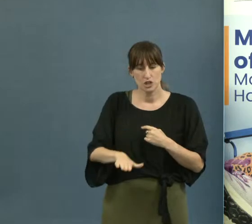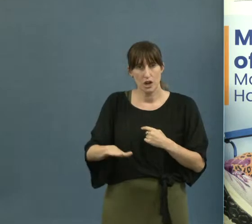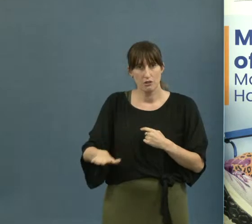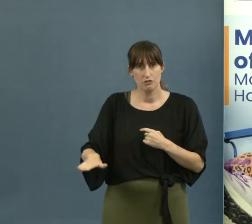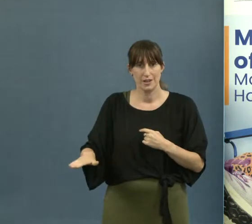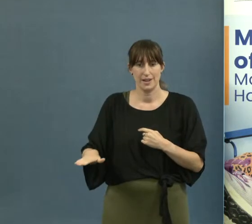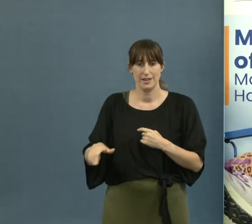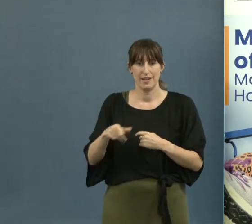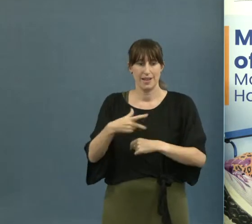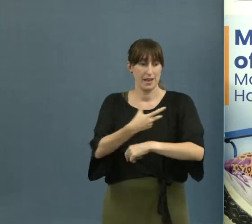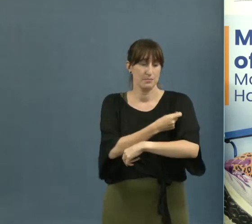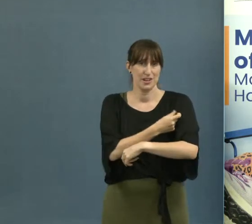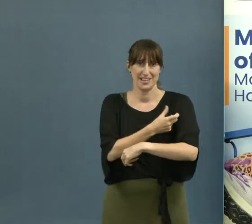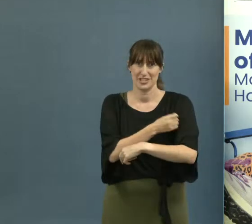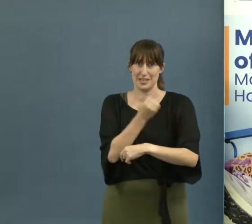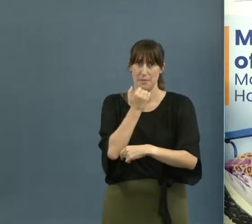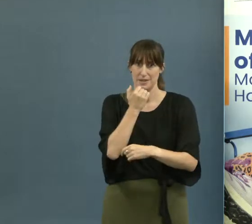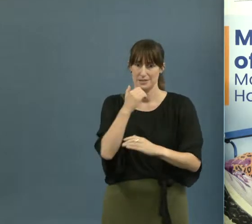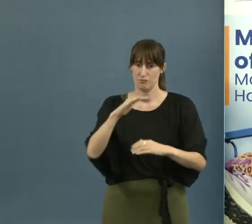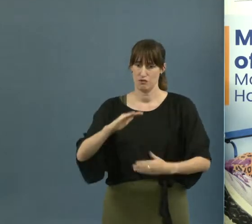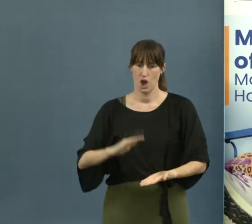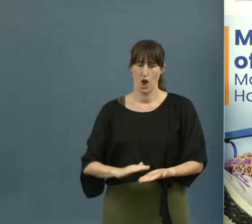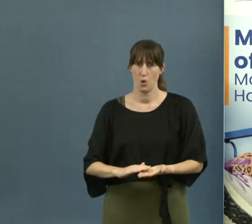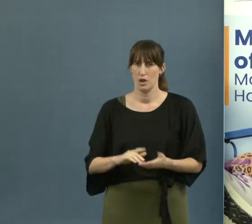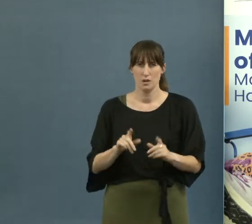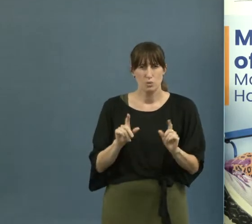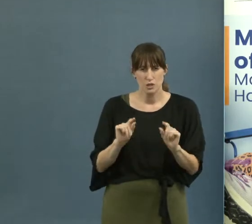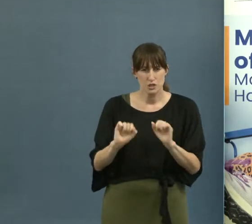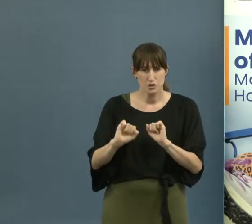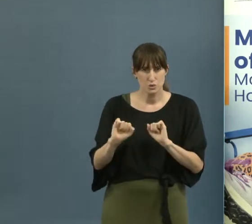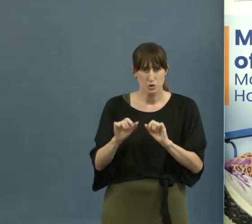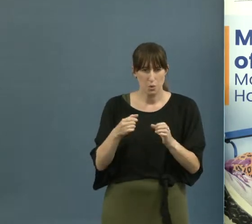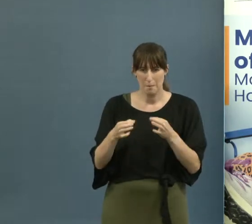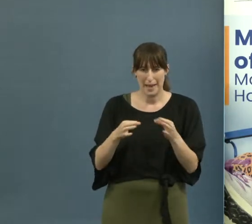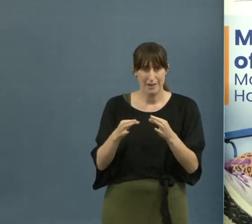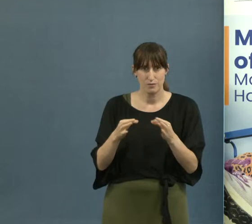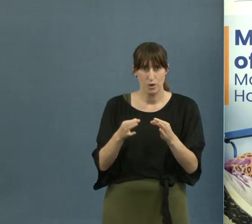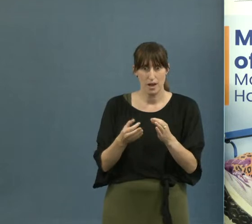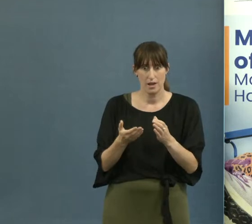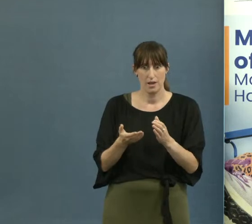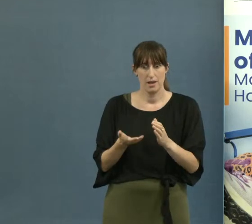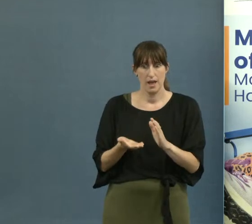which have dropped during the pandemic?